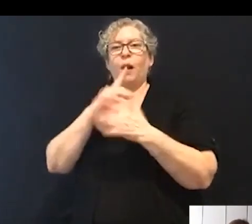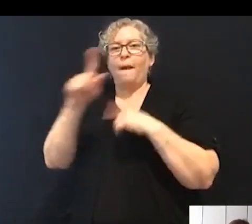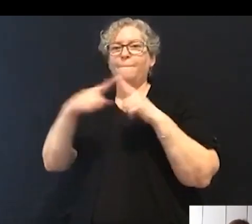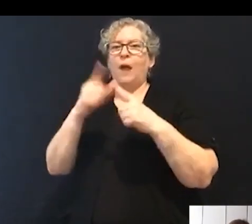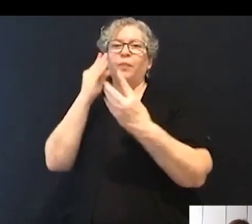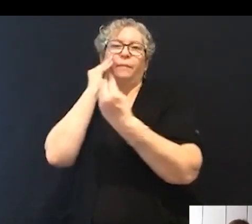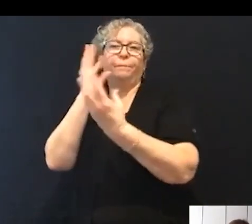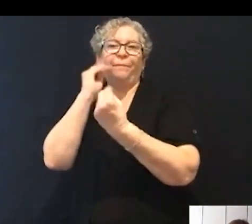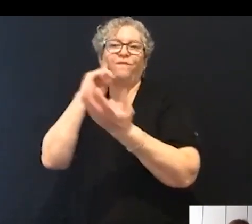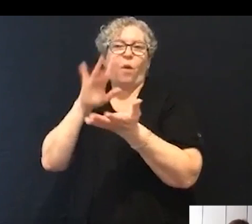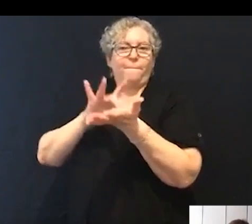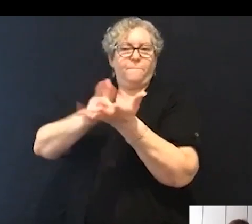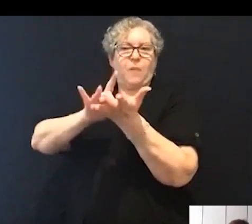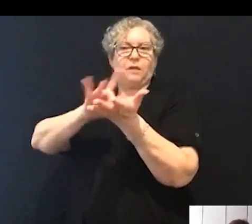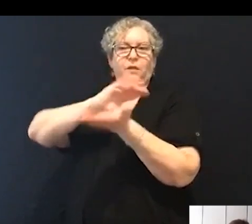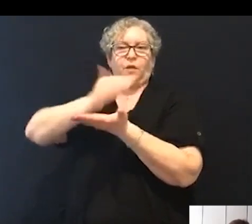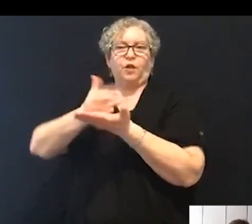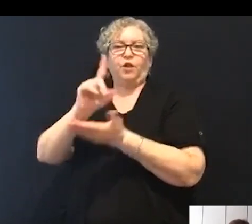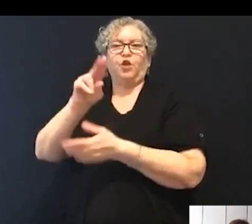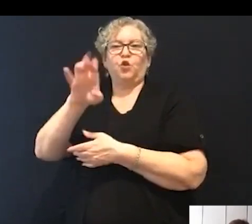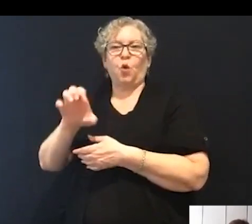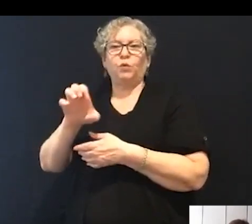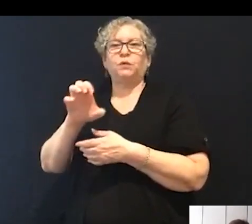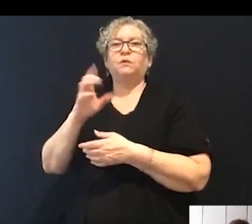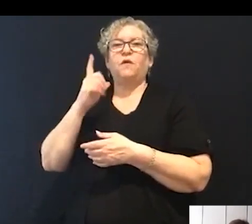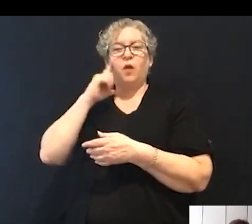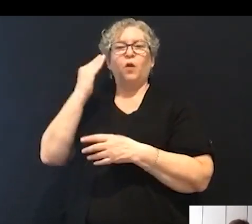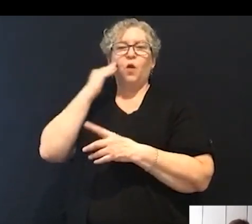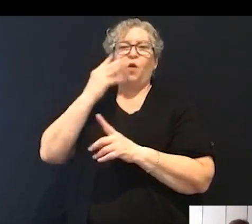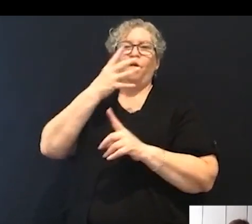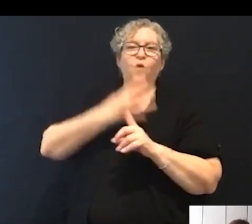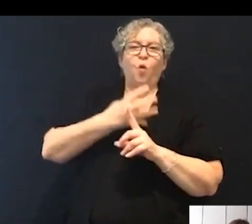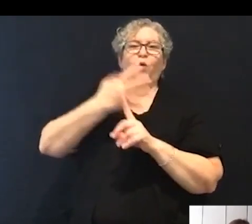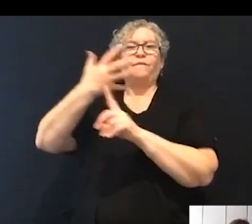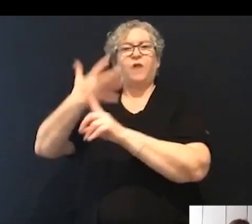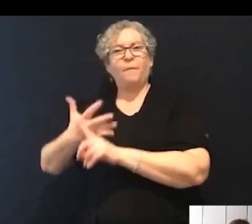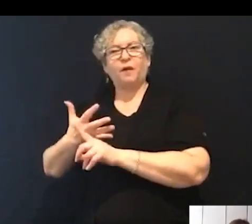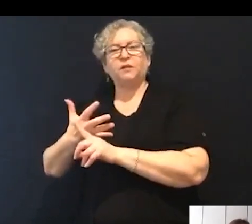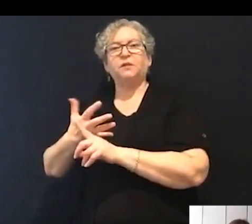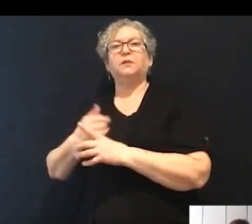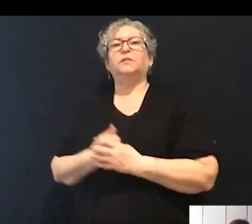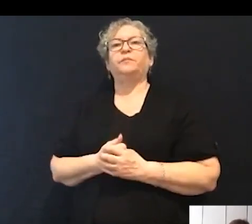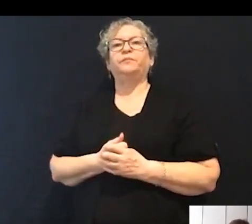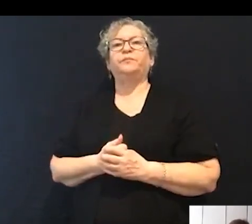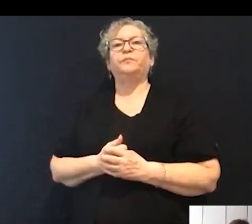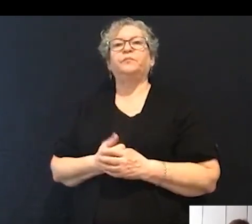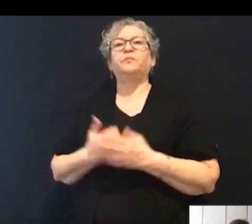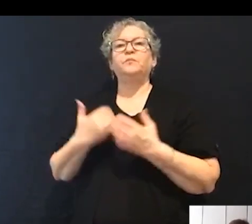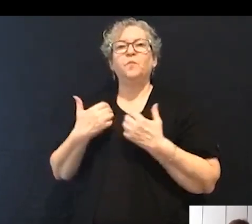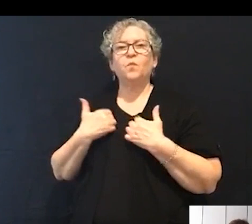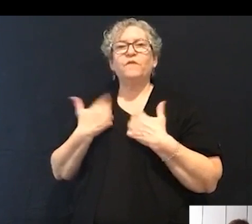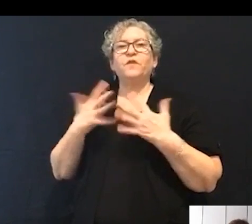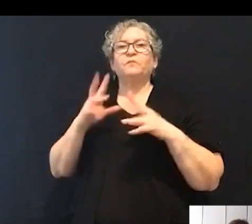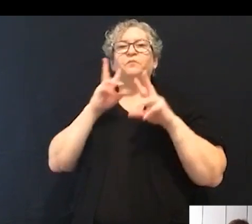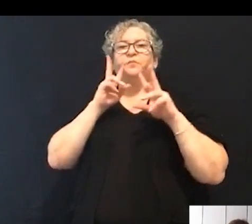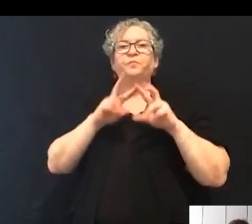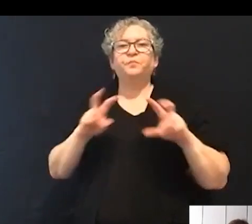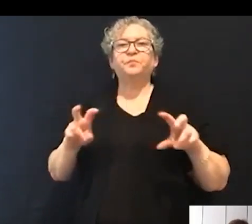to be four to five months potentially. We have assessed the utility of various outcome measures.